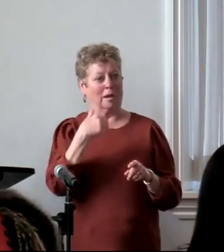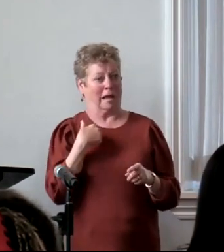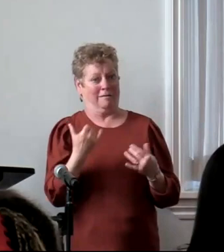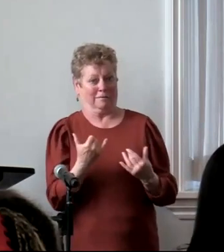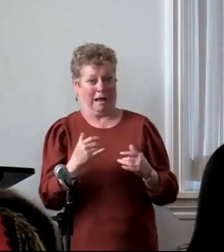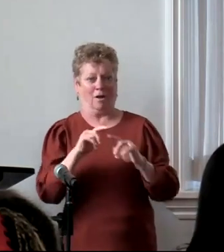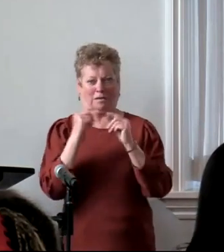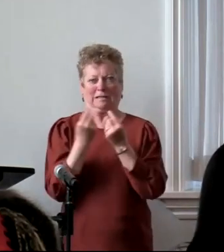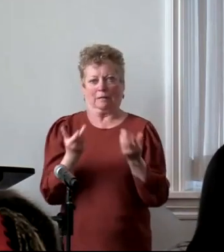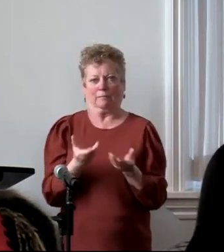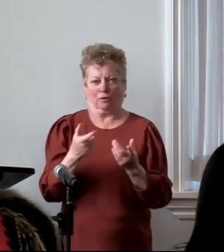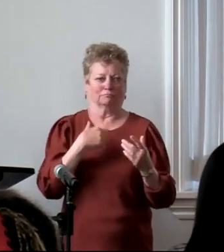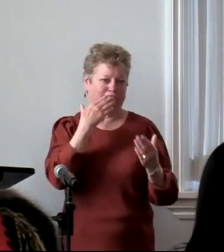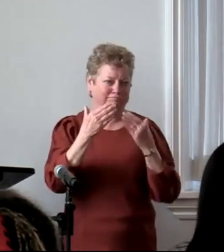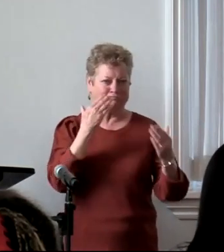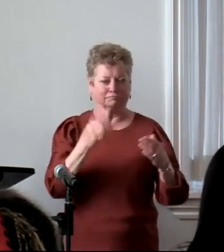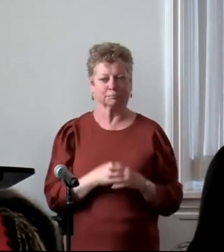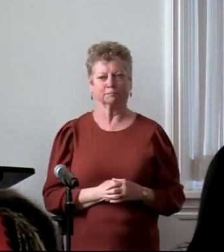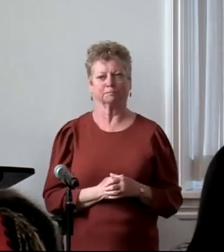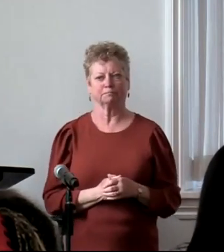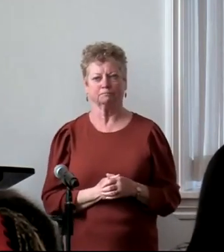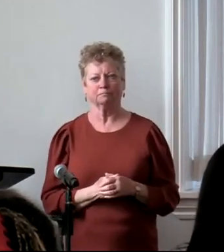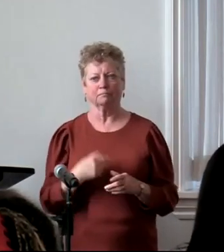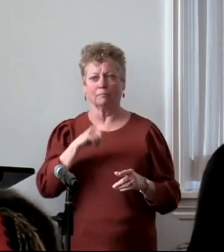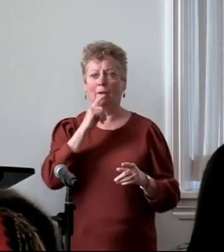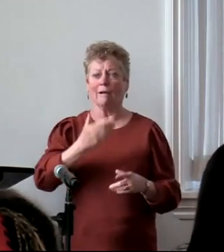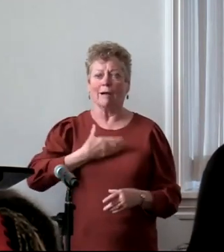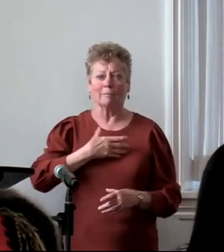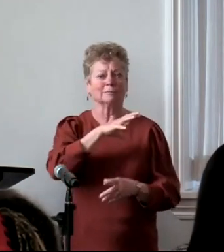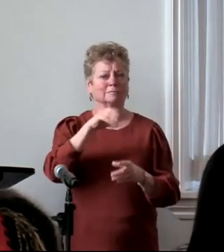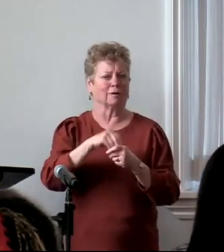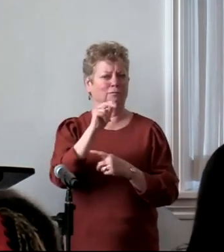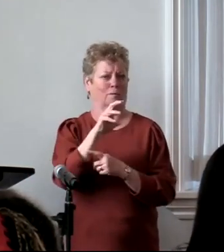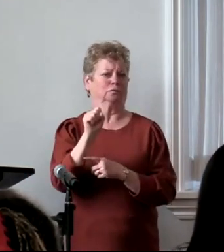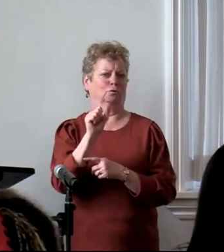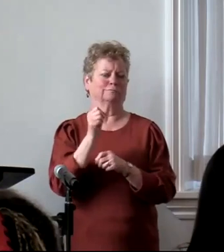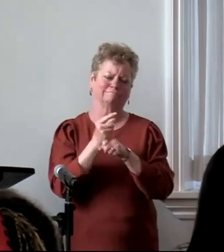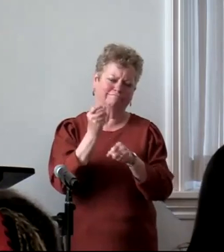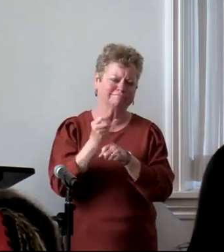We are very pleased to have part of Nova Scotia’s annual celebration for Access Awareness Week